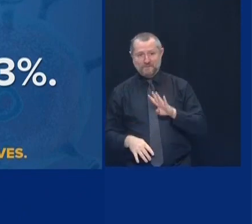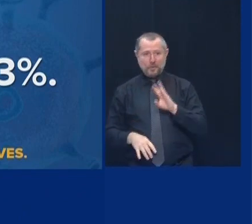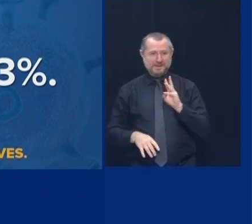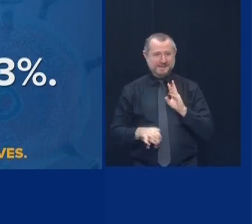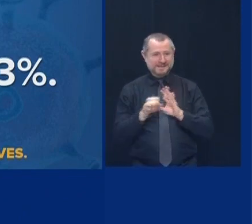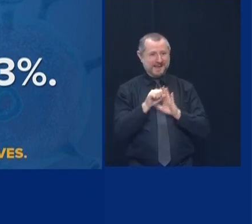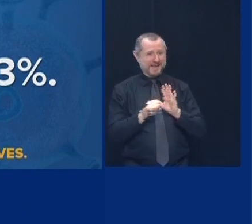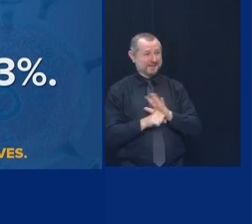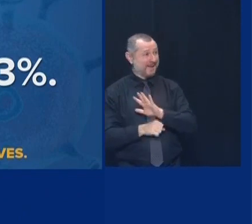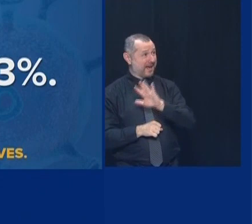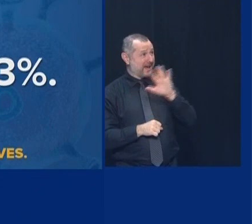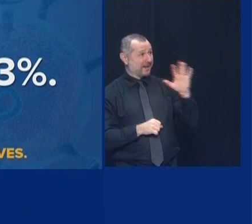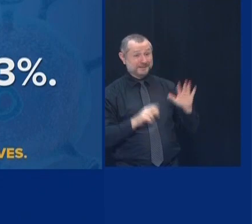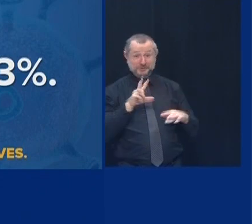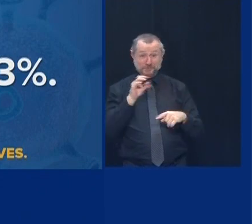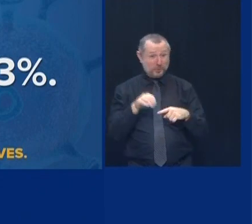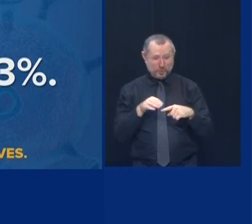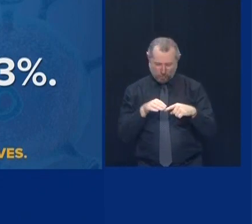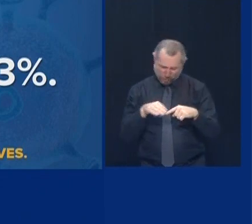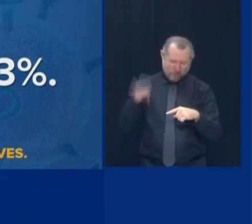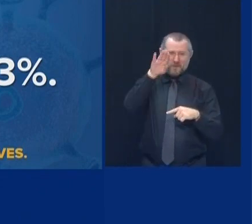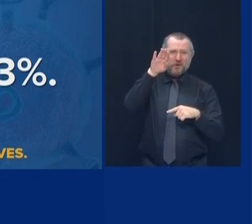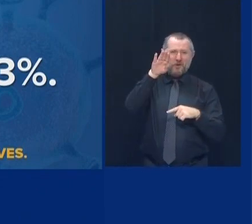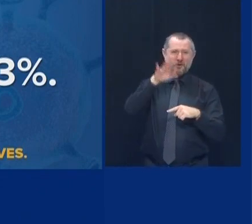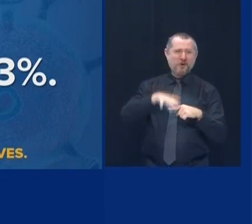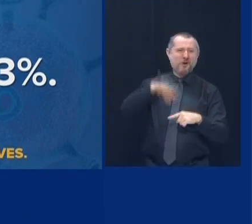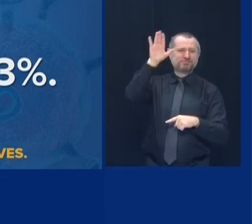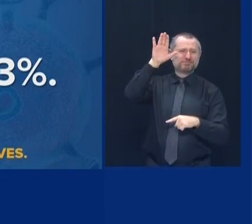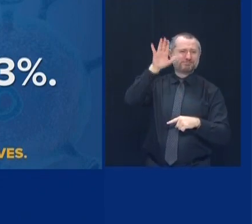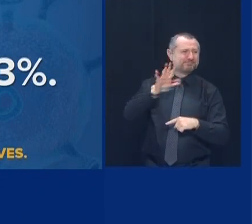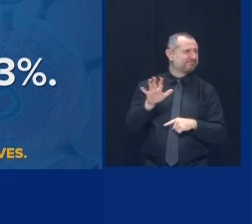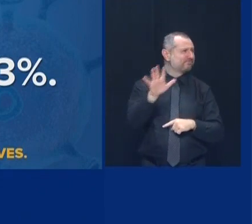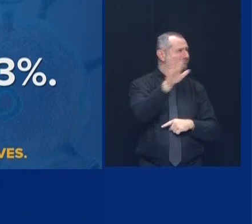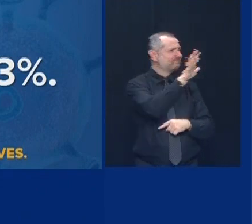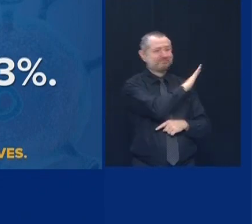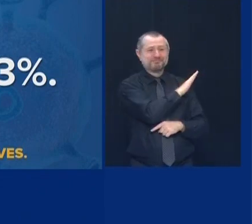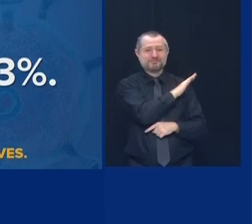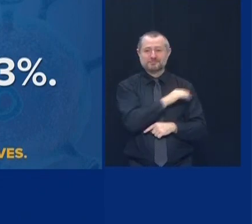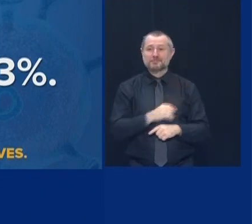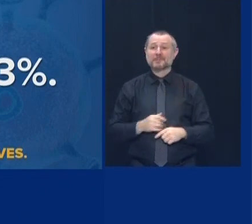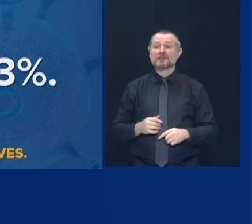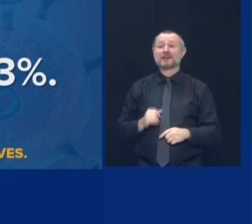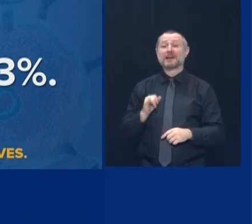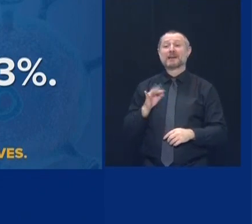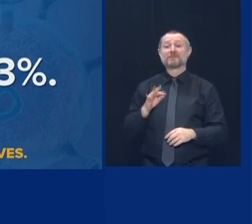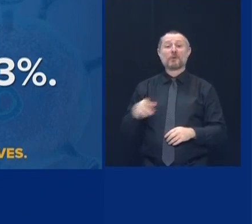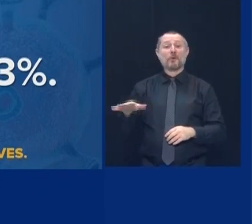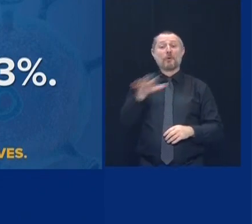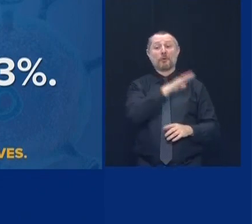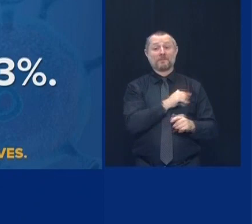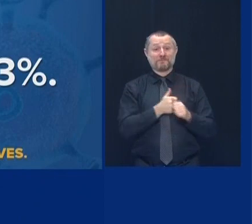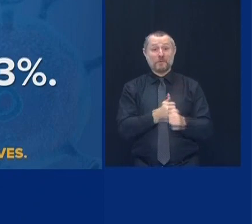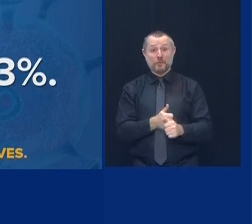SIGNATED THE MICRO CLUSTER AND WE WORK WITH THAT NUMBER.